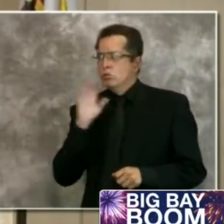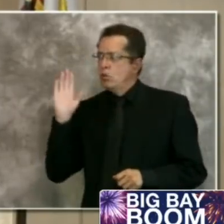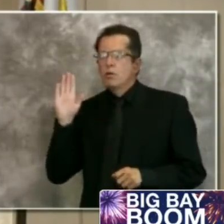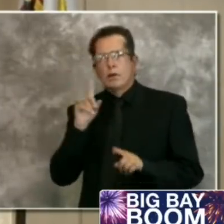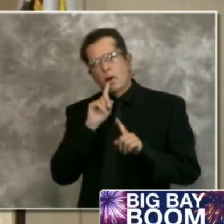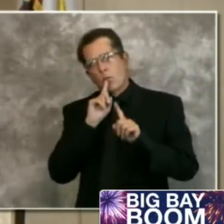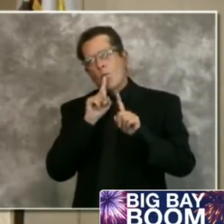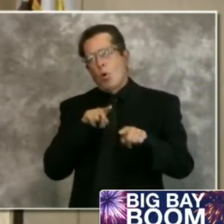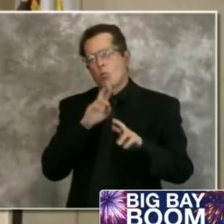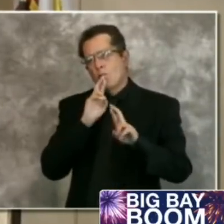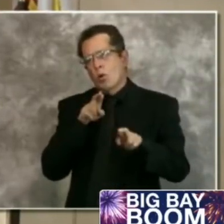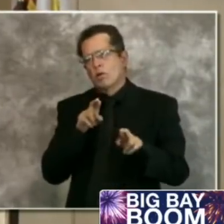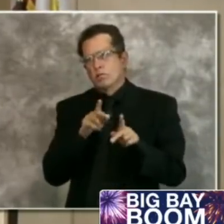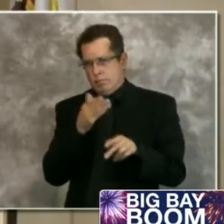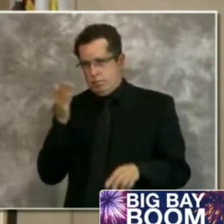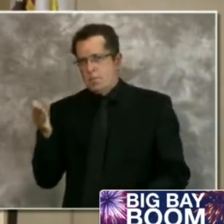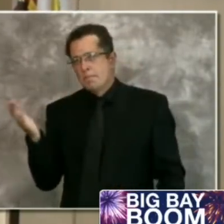PER PUBLIC HEALTH OFFICERS UP